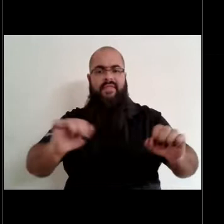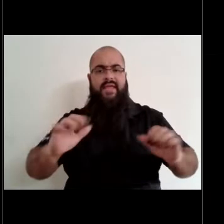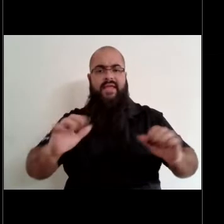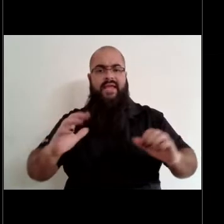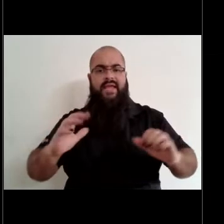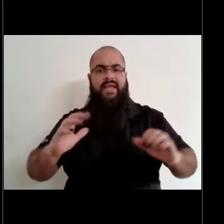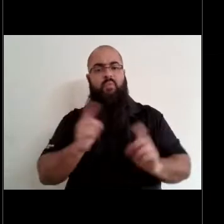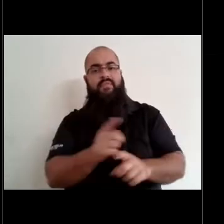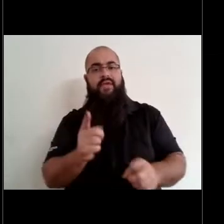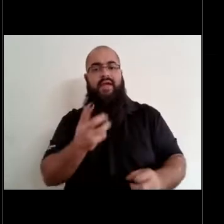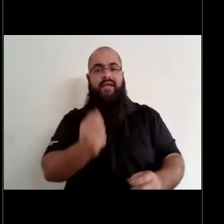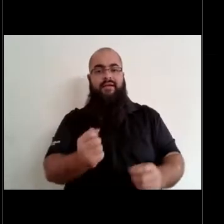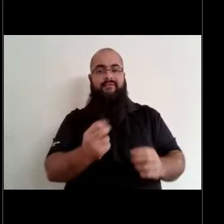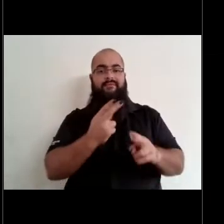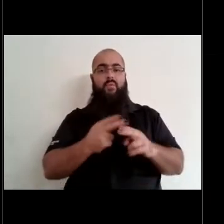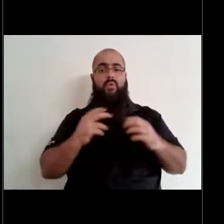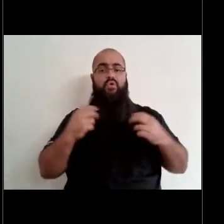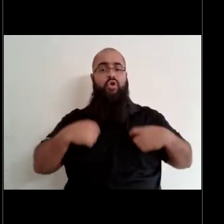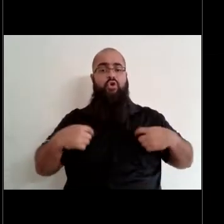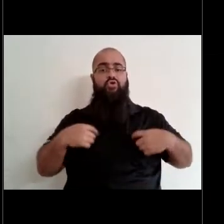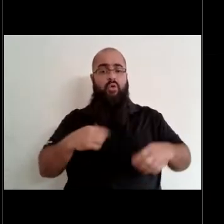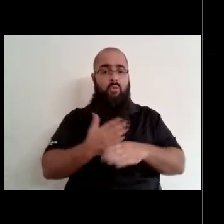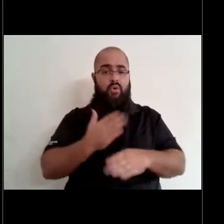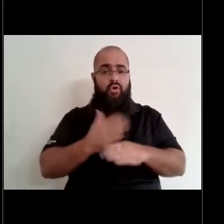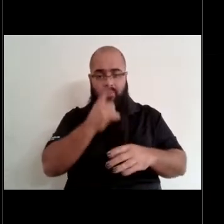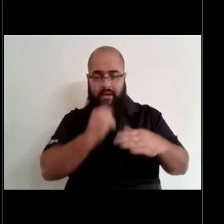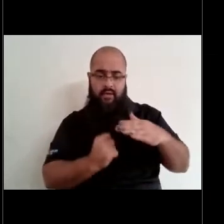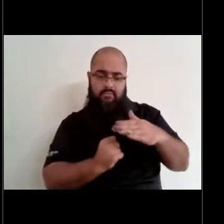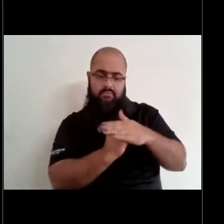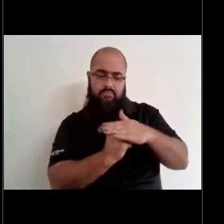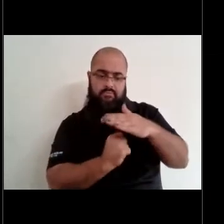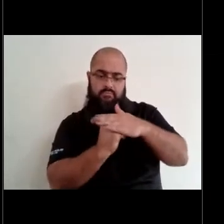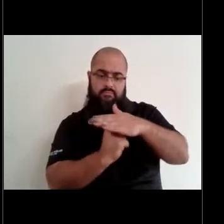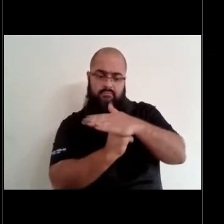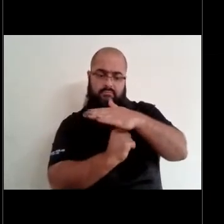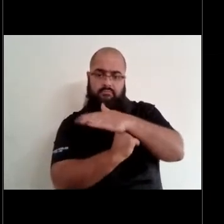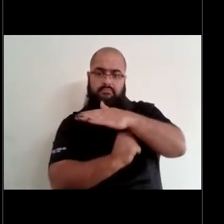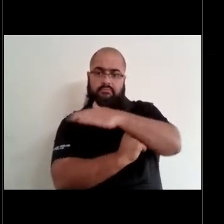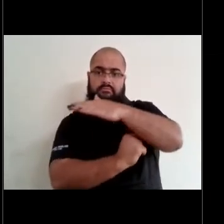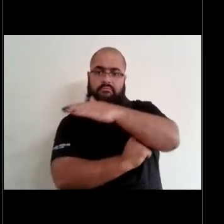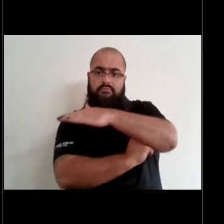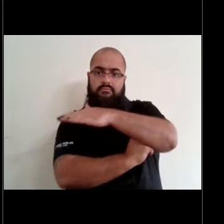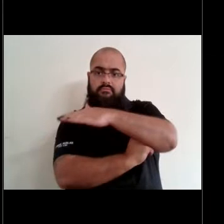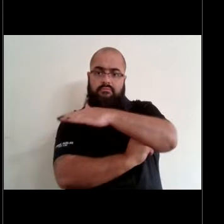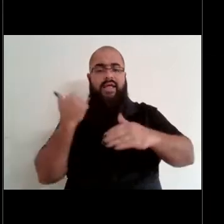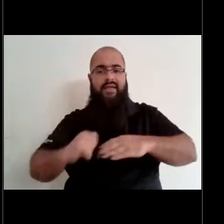of a sudden over the weekend the child returns to the primary caregiver's care.